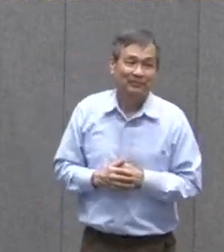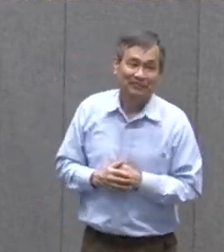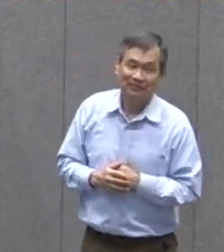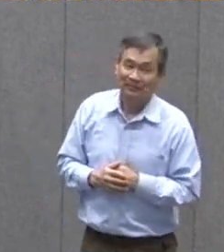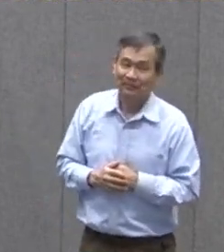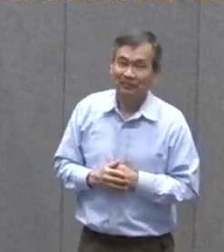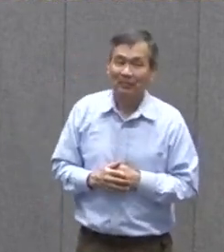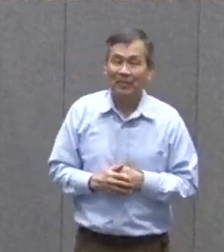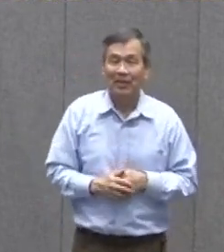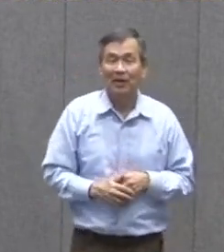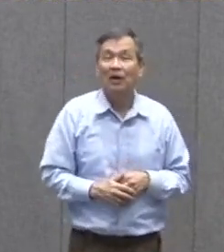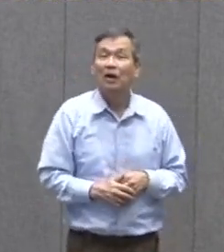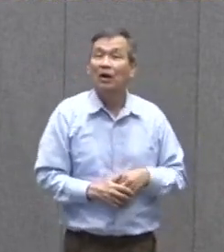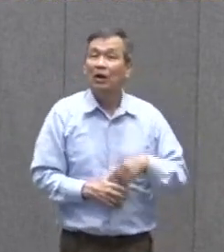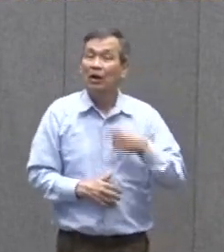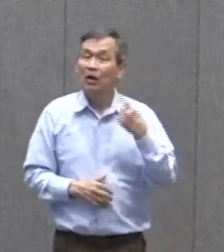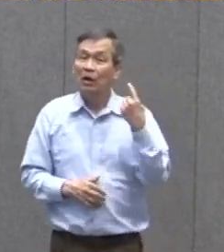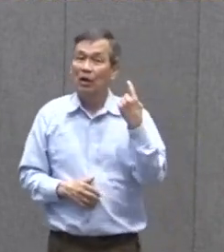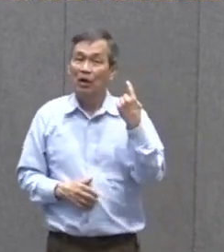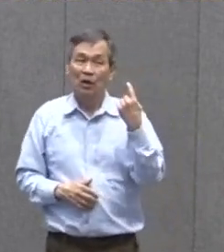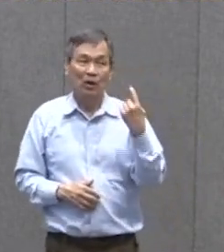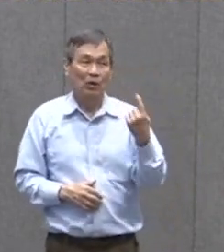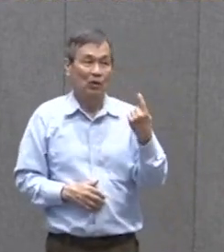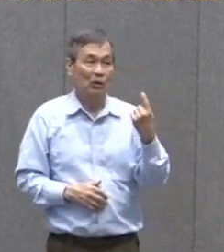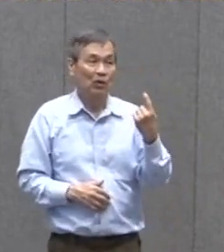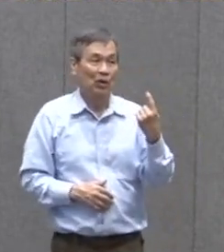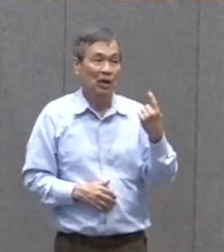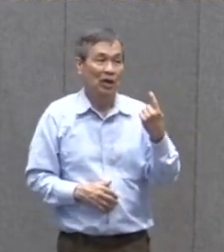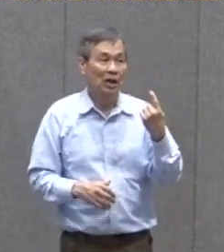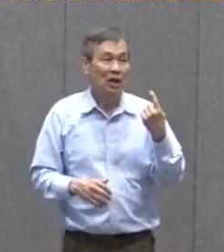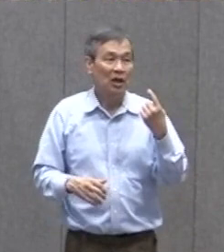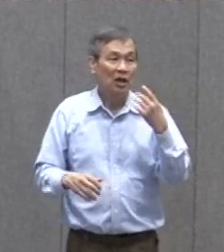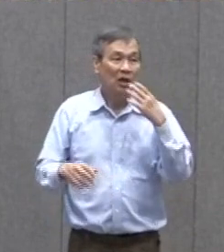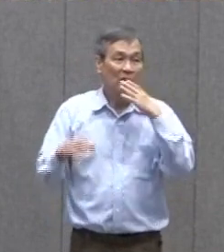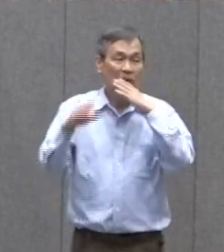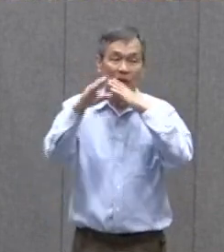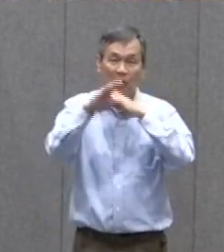One quiet lady whispering, "Hush."